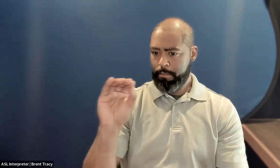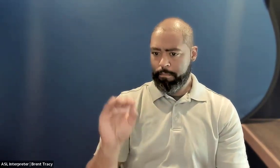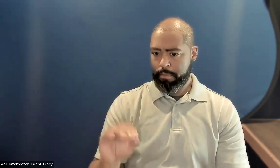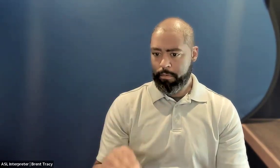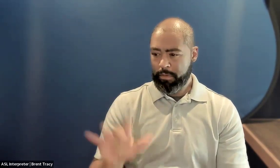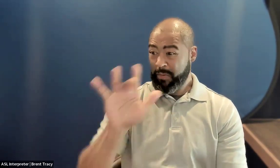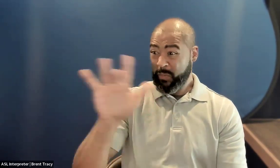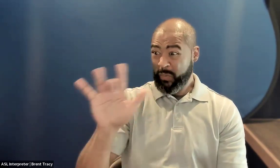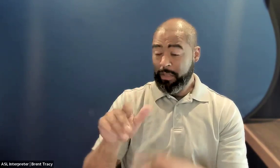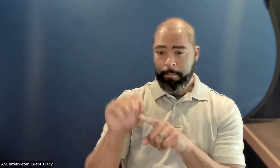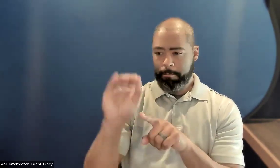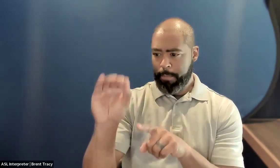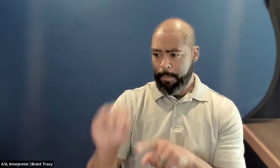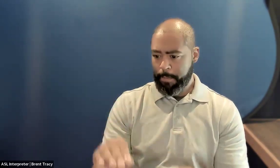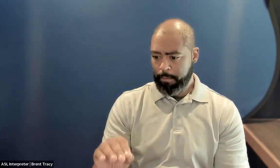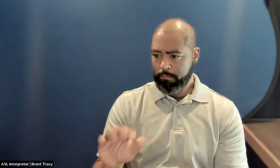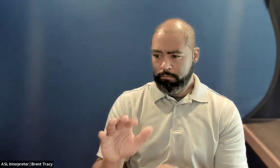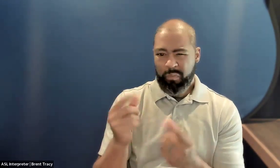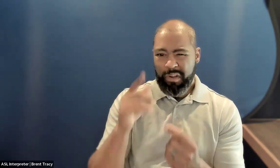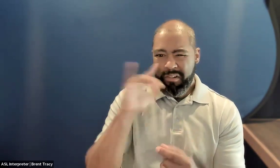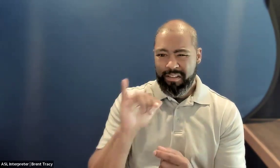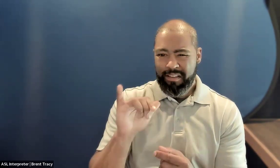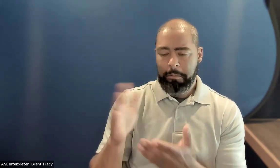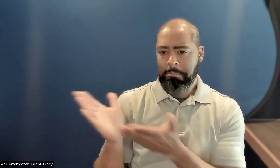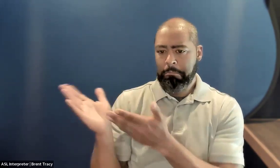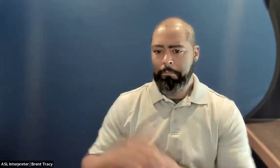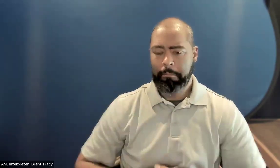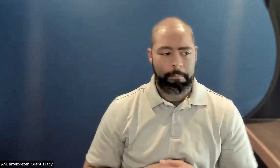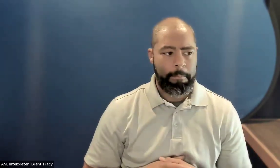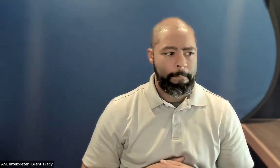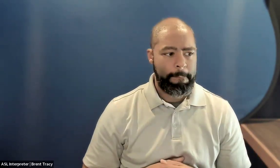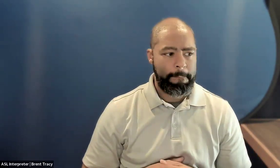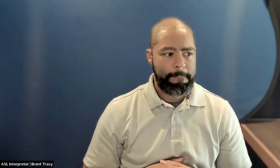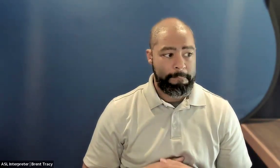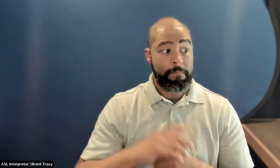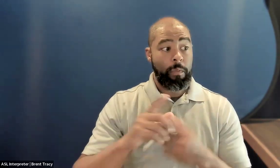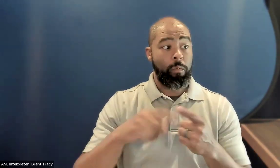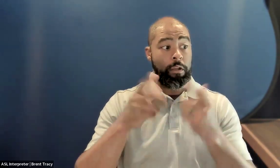Once the shape has been drawn, green text will appear under the little locate project half circle.